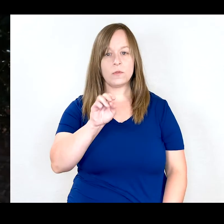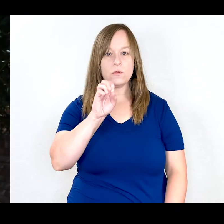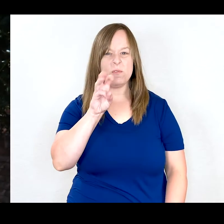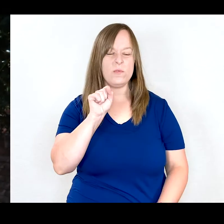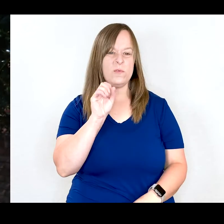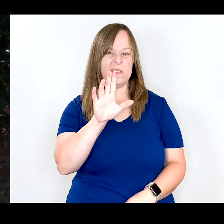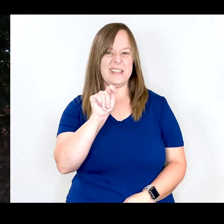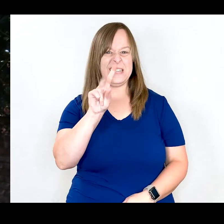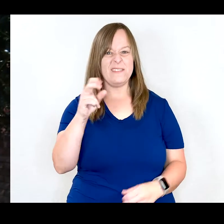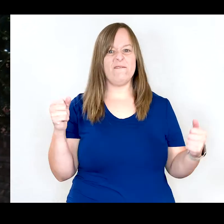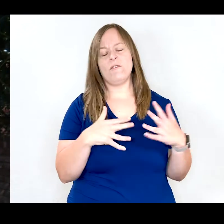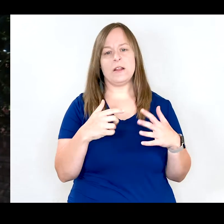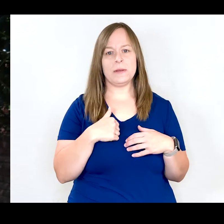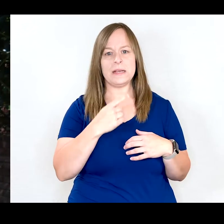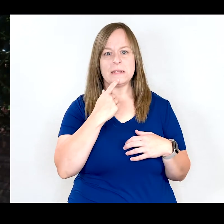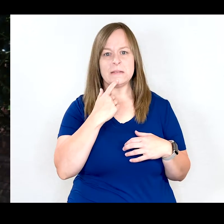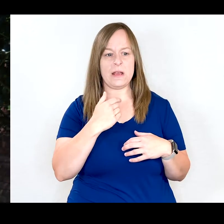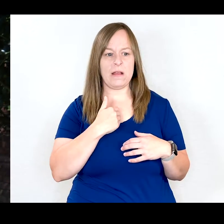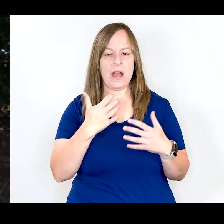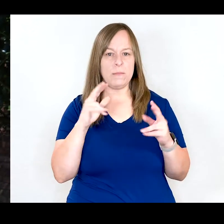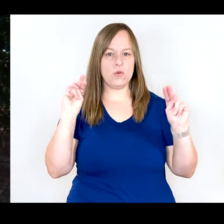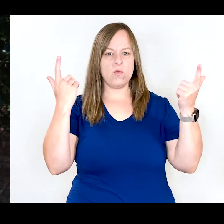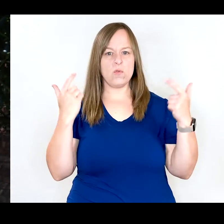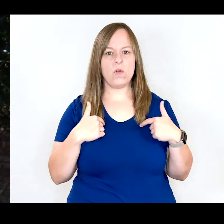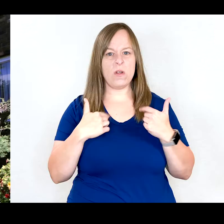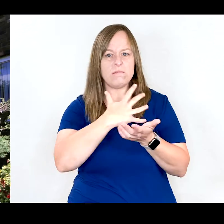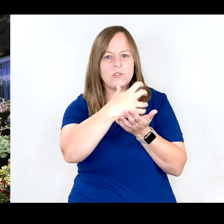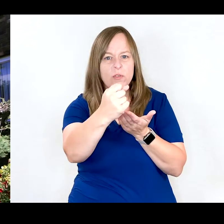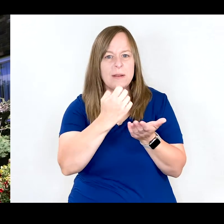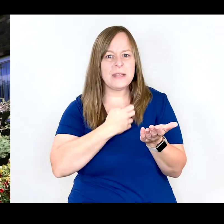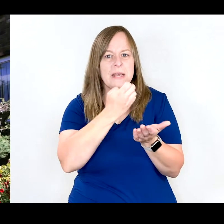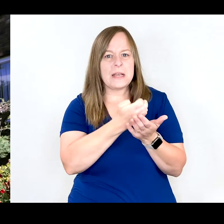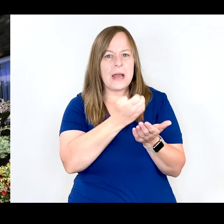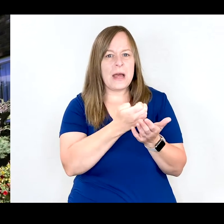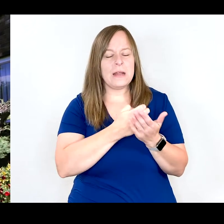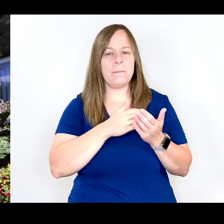The news on cable frightens me. It says I'm obsolete, that I'm draining the economy